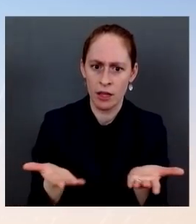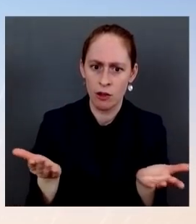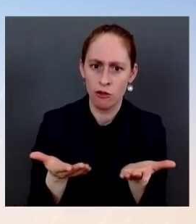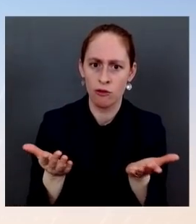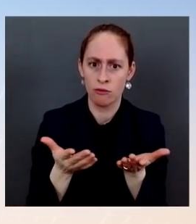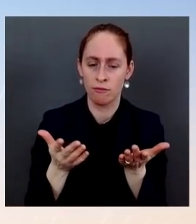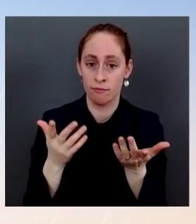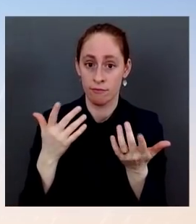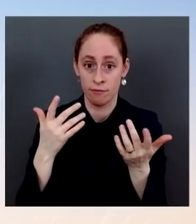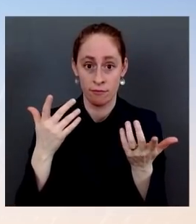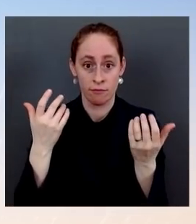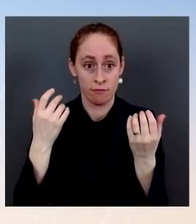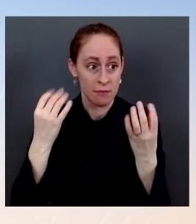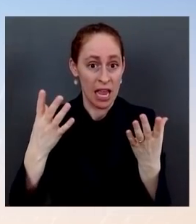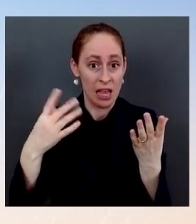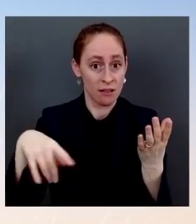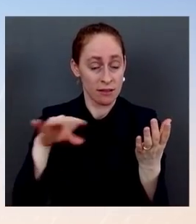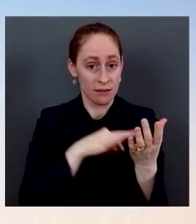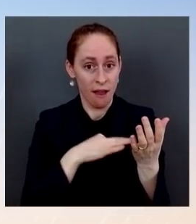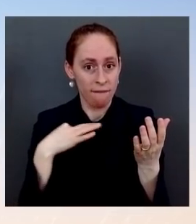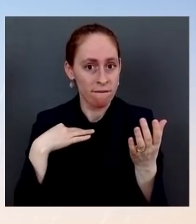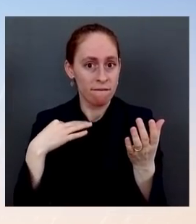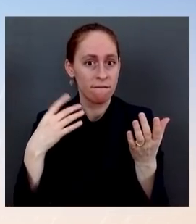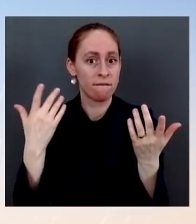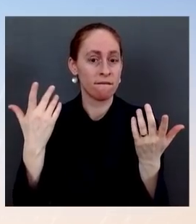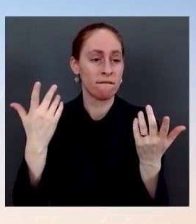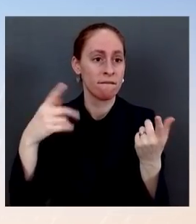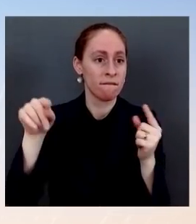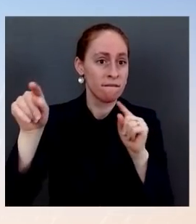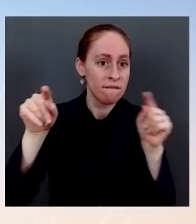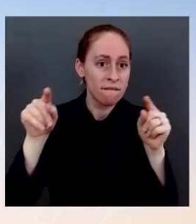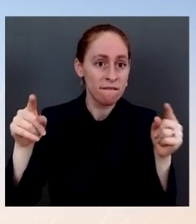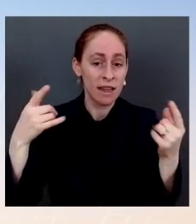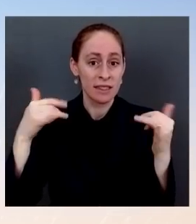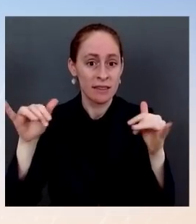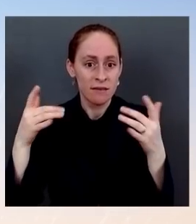Ms. Psaki: We have -- we already had very strict protocols in place here at the White House above